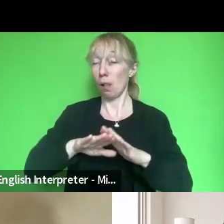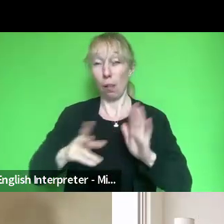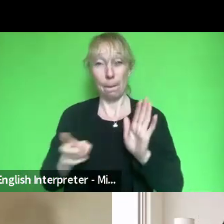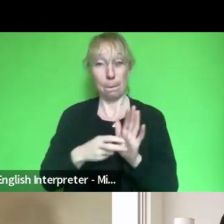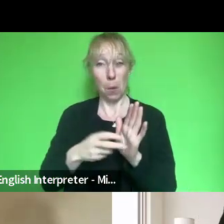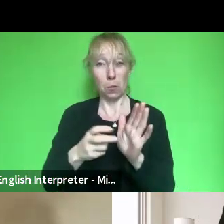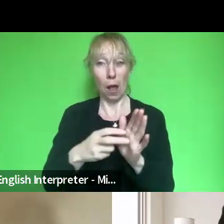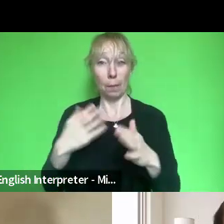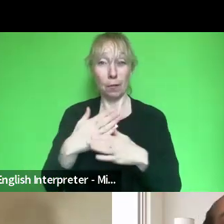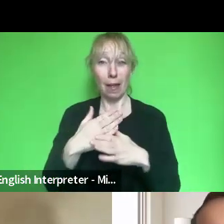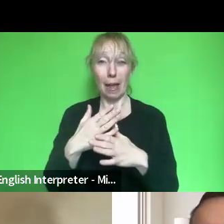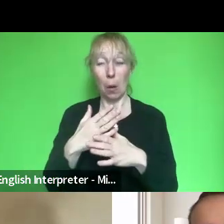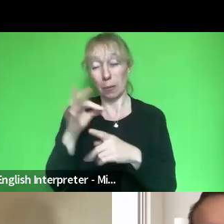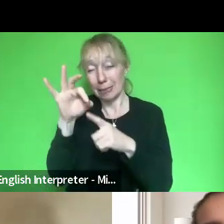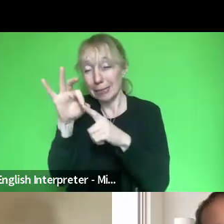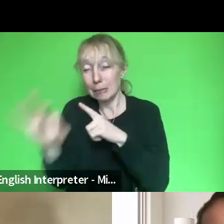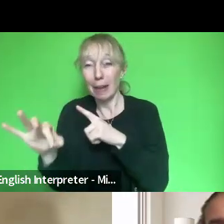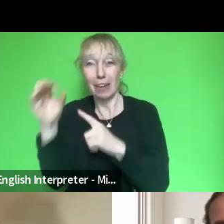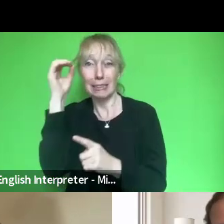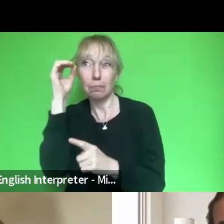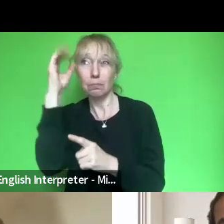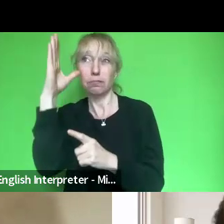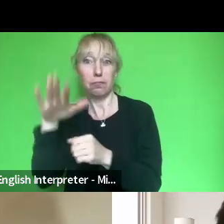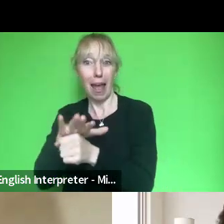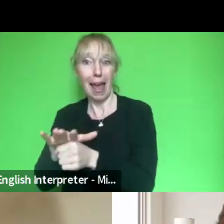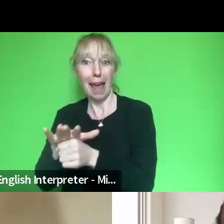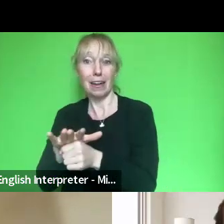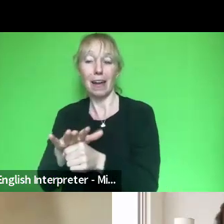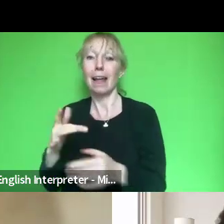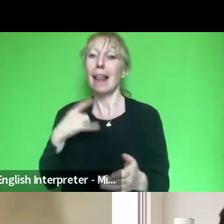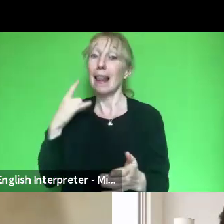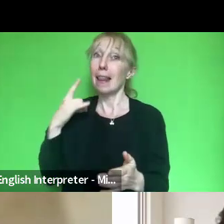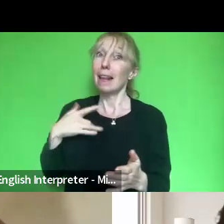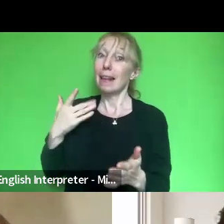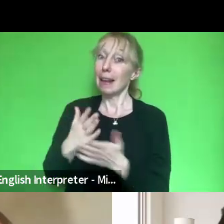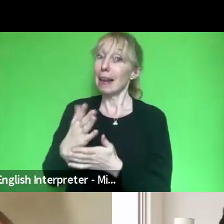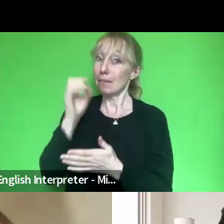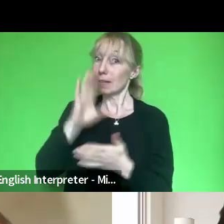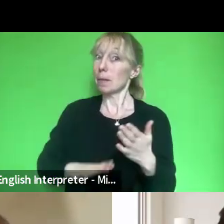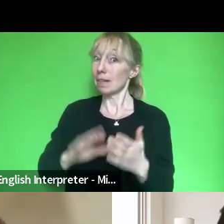specialist and specific areas, and lived experience is expertise. There are also people who will exclusively do speaking